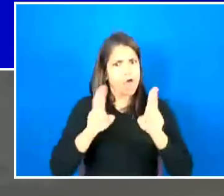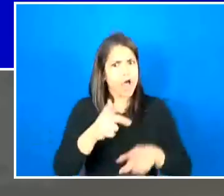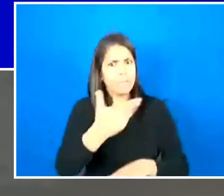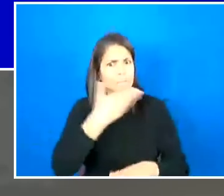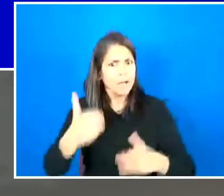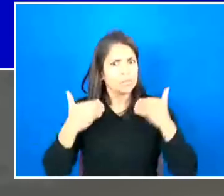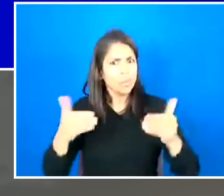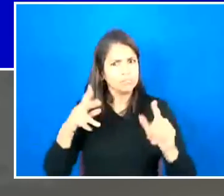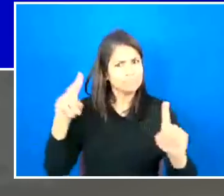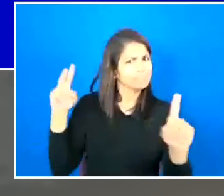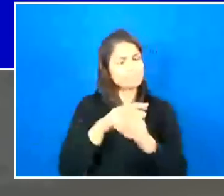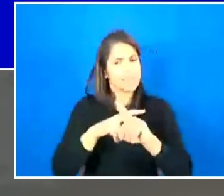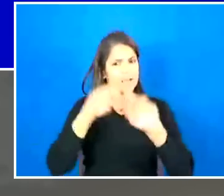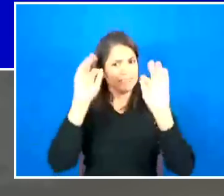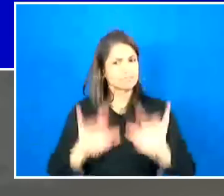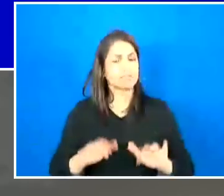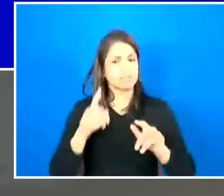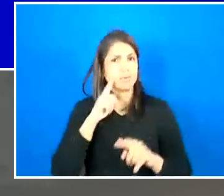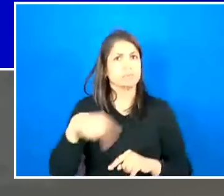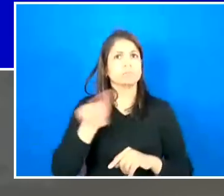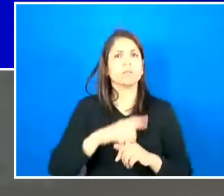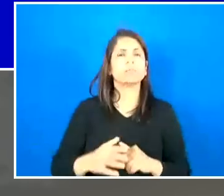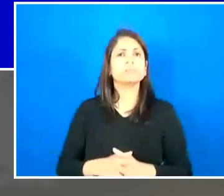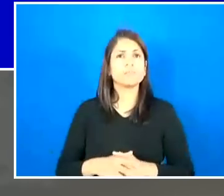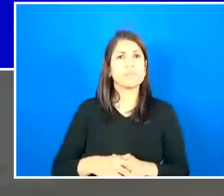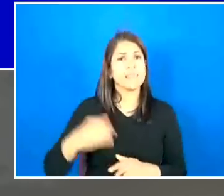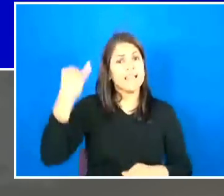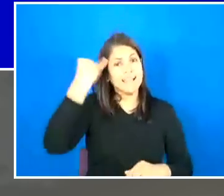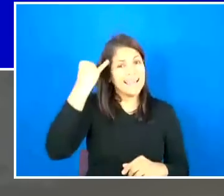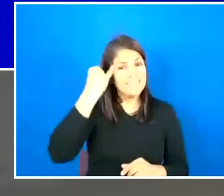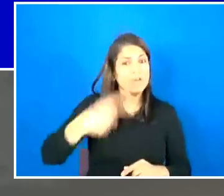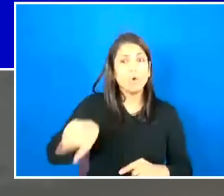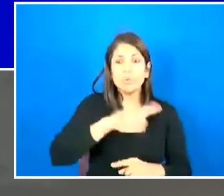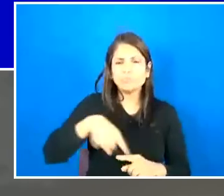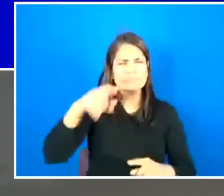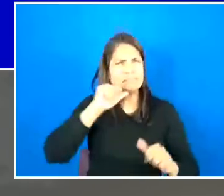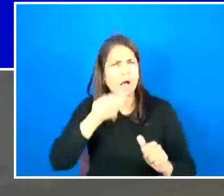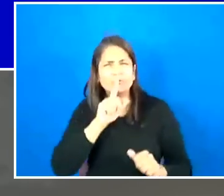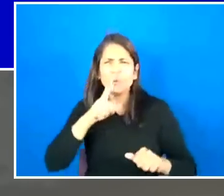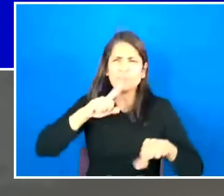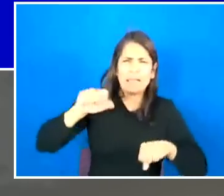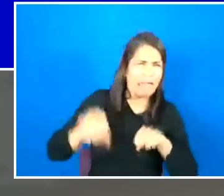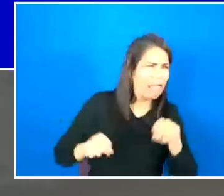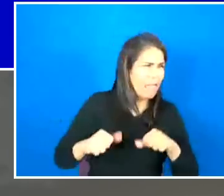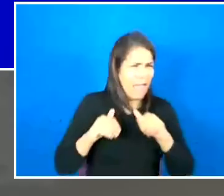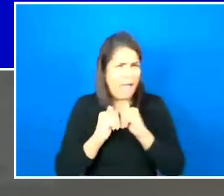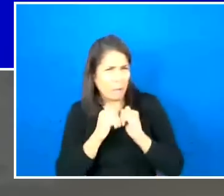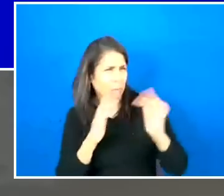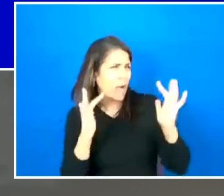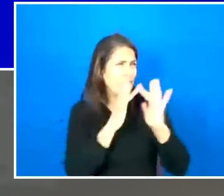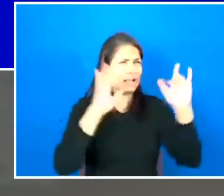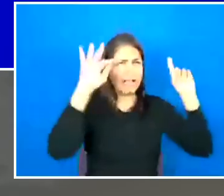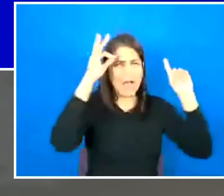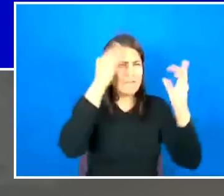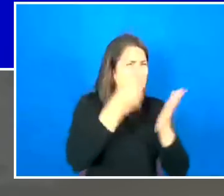HOURS YOU'LL BE ABLE TO CALL 311 AND GET CONNECTED TO SOURCES OF HELP.